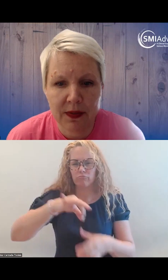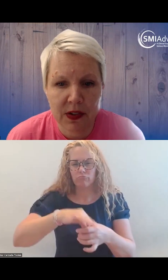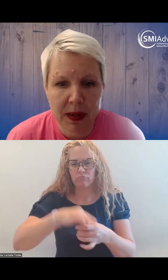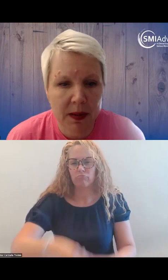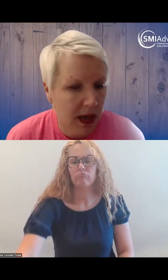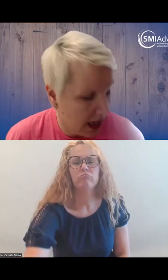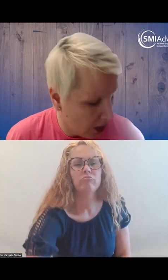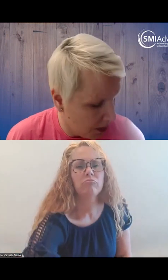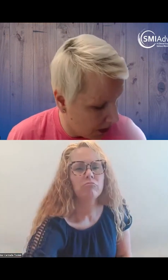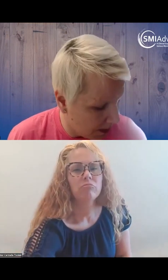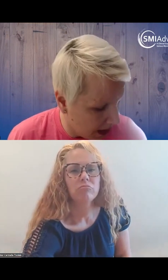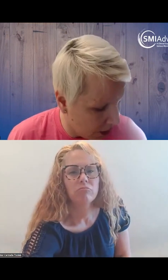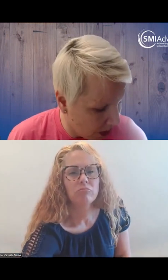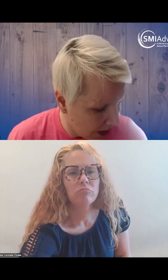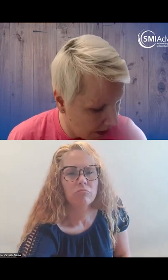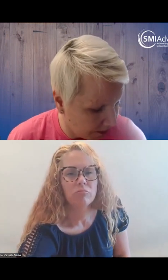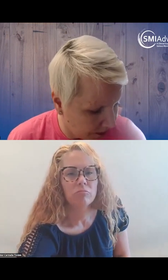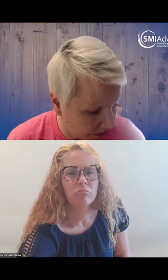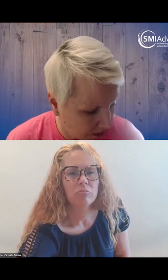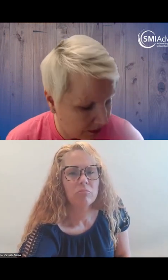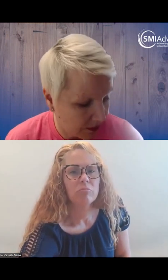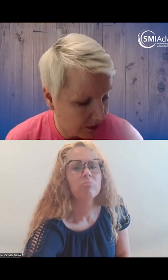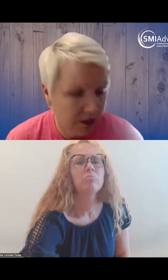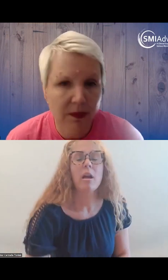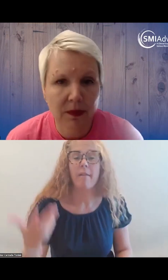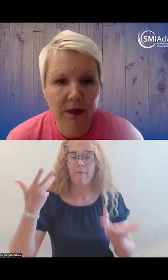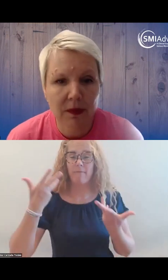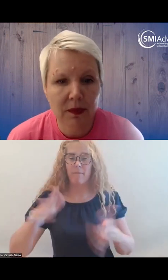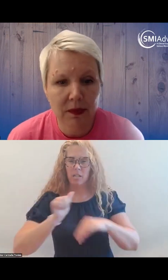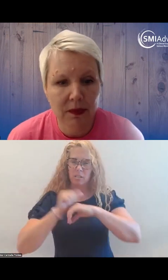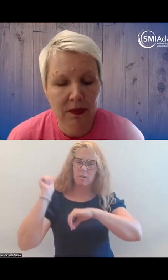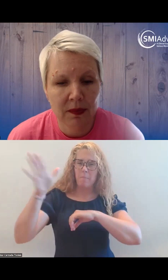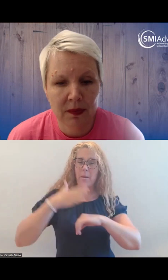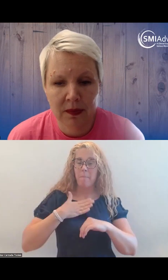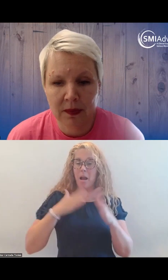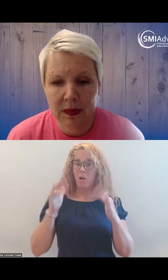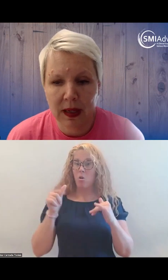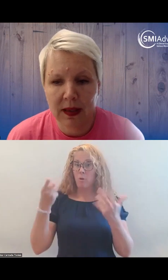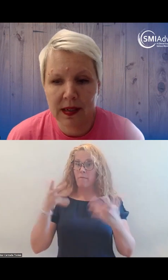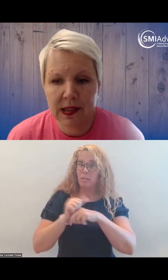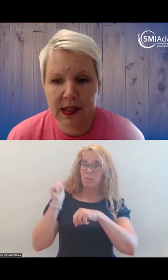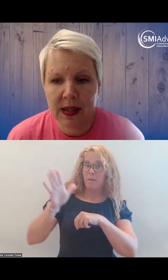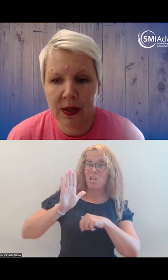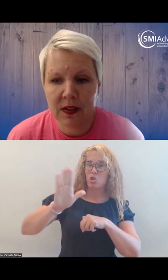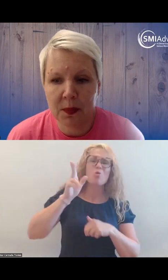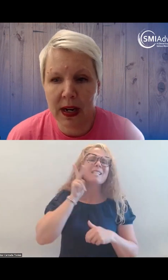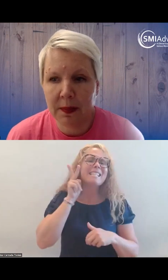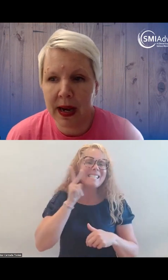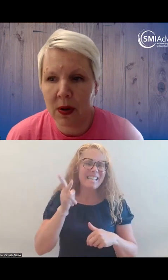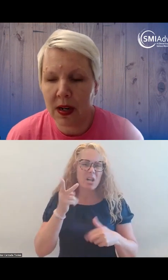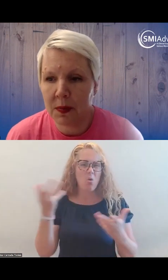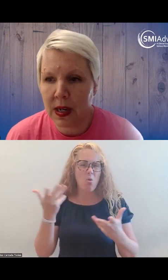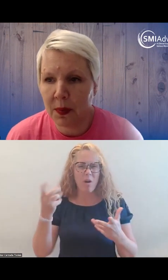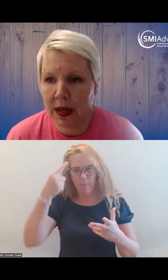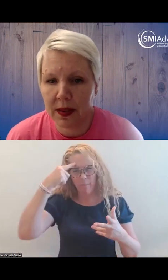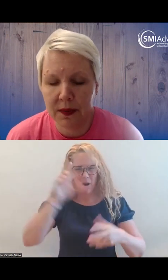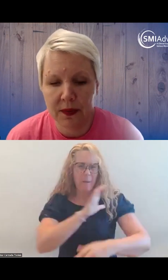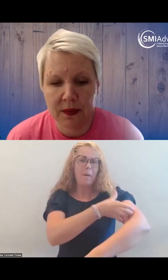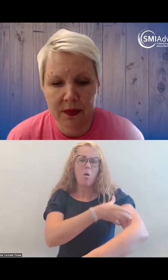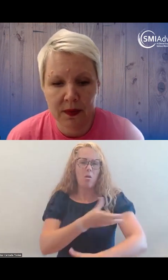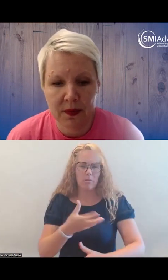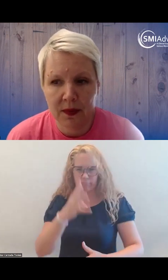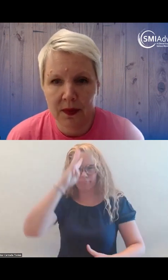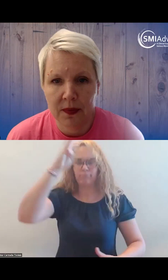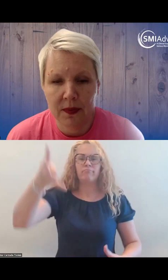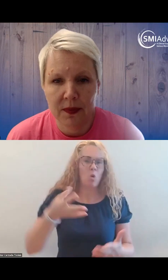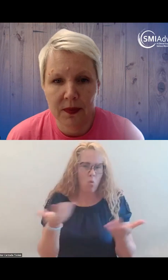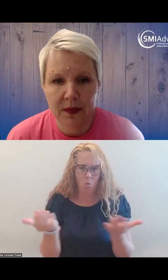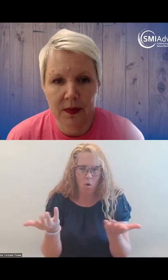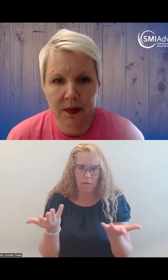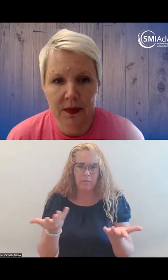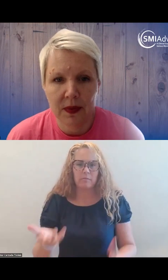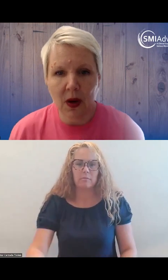I SUBMITTED MINE. HOPE YOU SUBMITTED YOURS. LET'S SEE WHAT THIS BRAIN POWER COMES UP WITH.